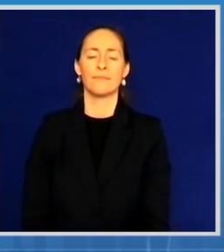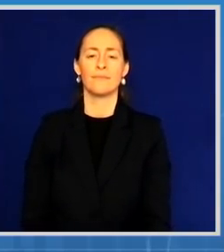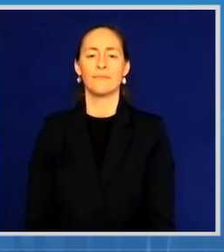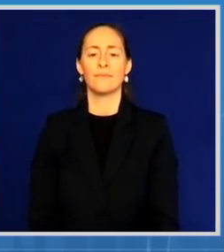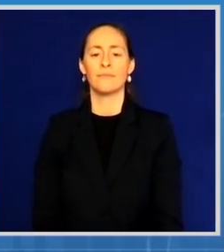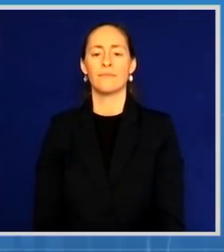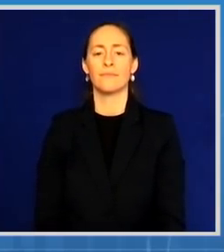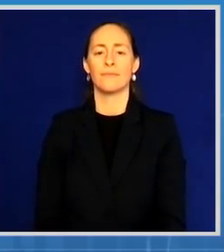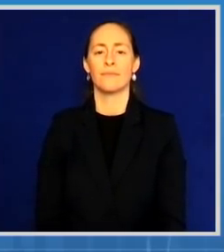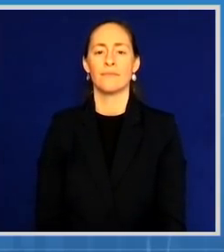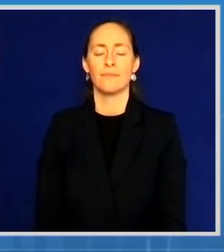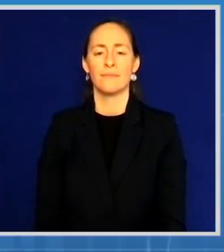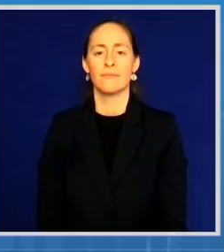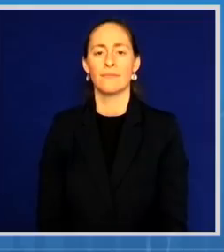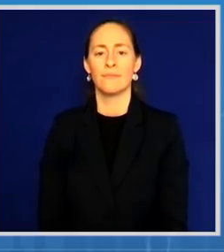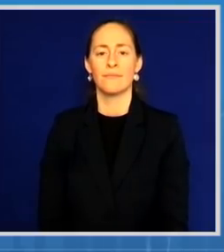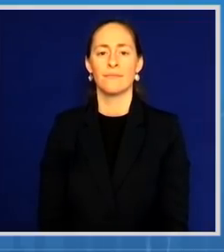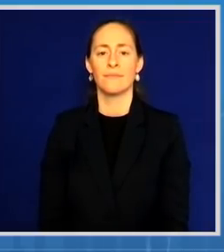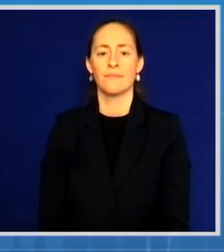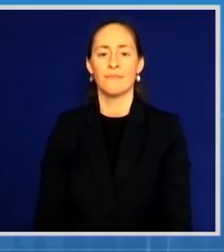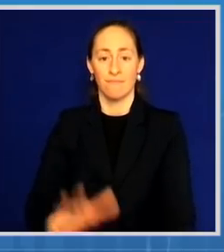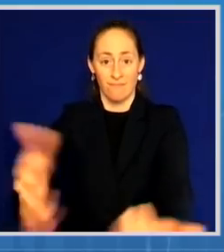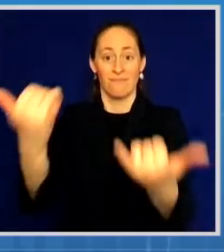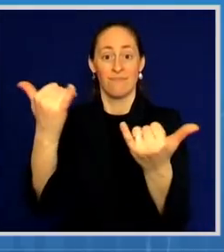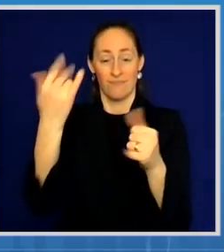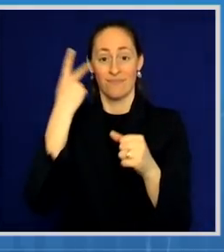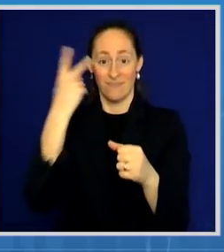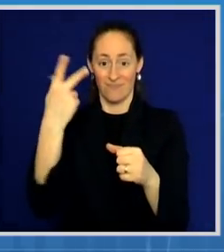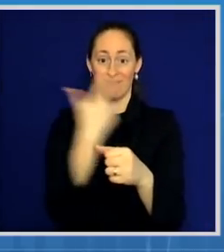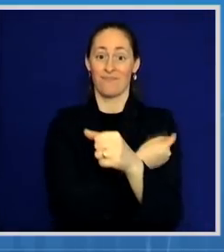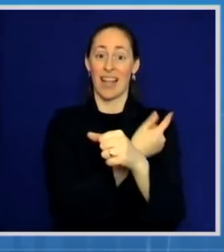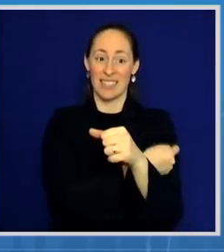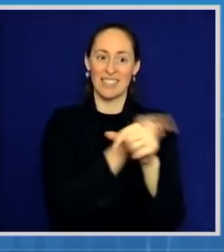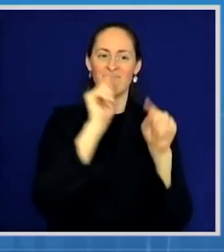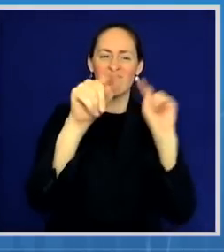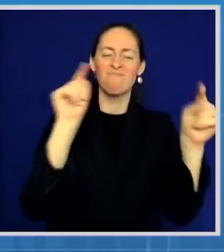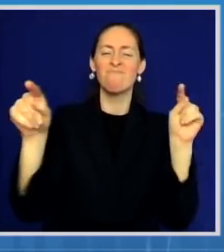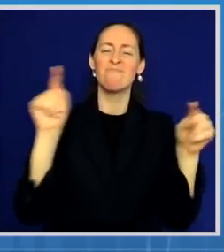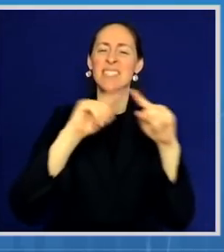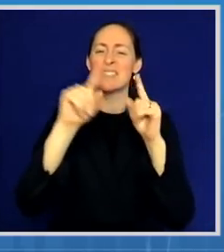both between states and within states where certain communities and counties